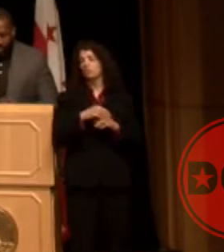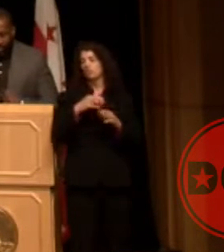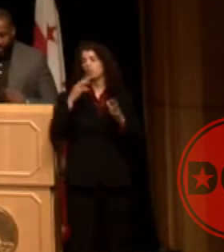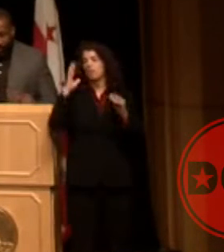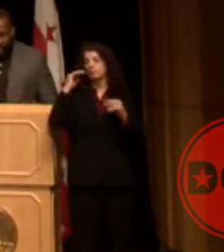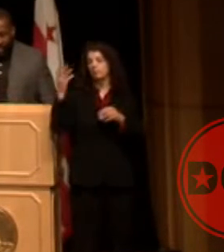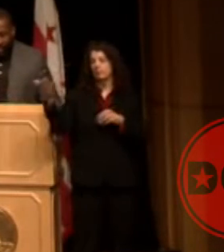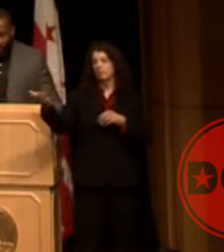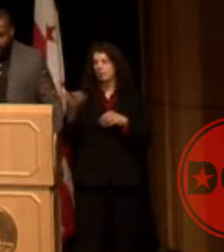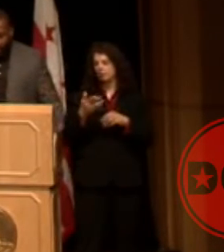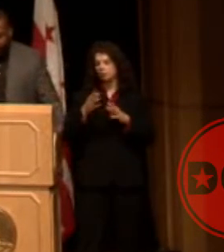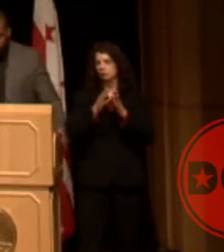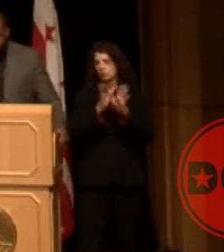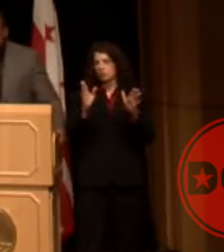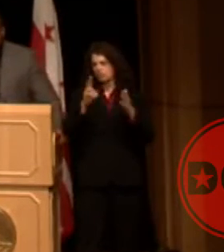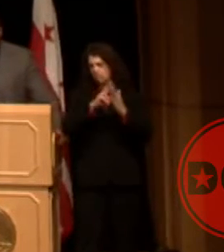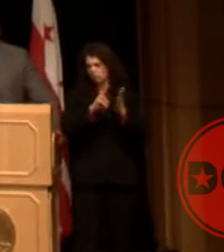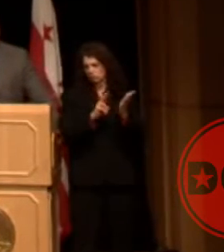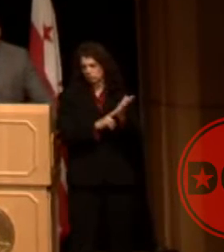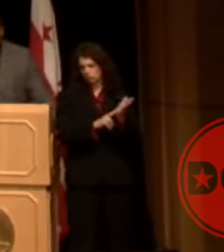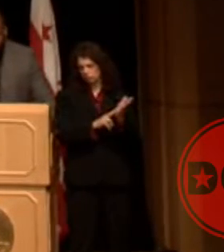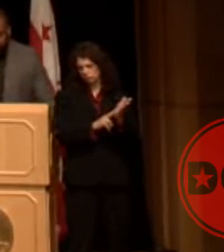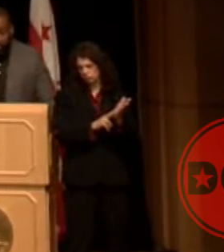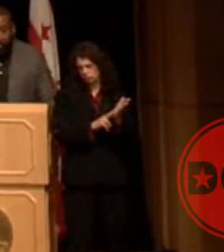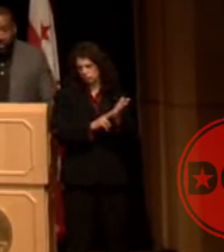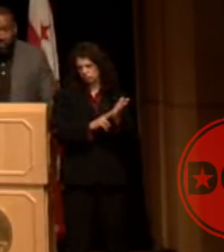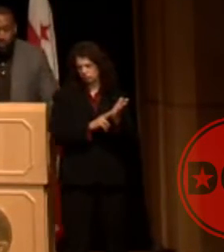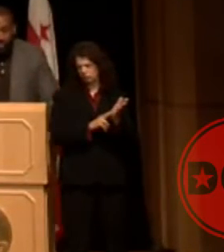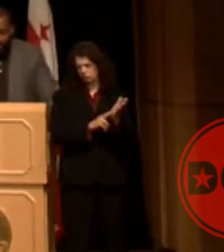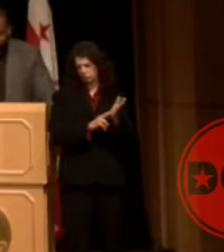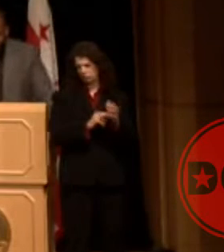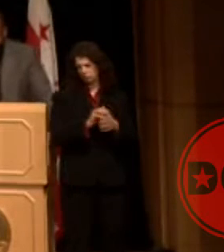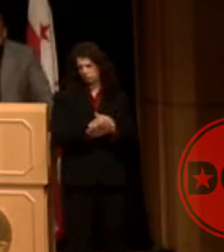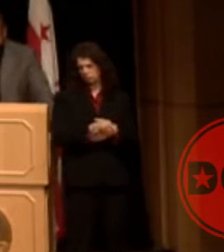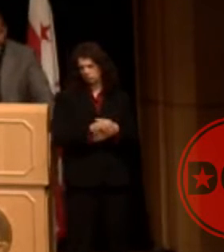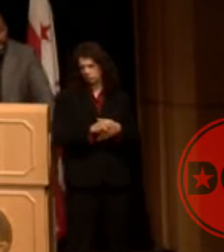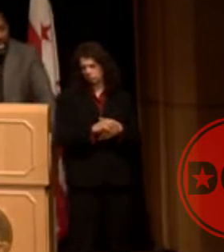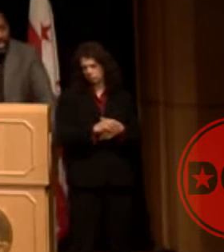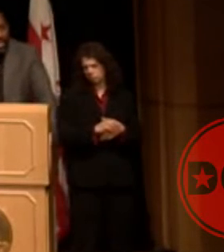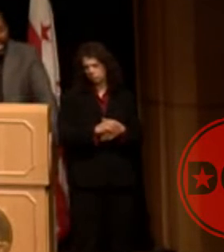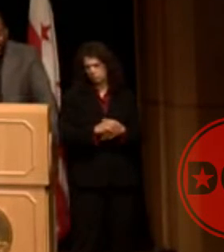ANTICIPATED CONSTRUCTION PERIOD BEGINNING SUMMER OF 2017 AND